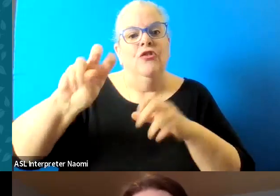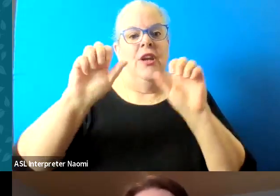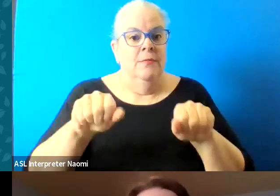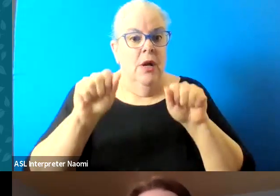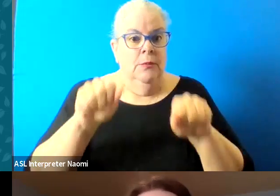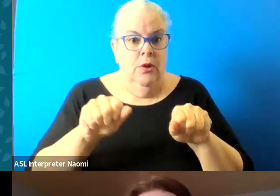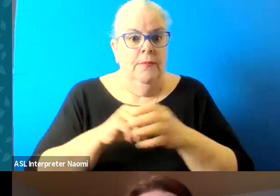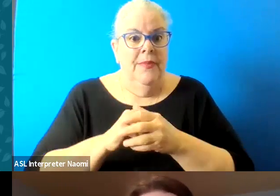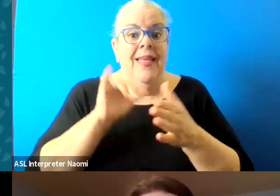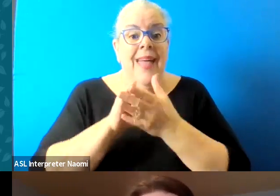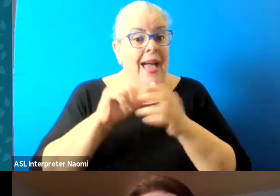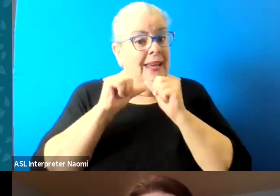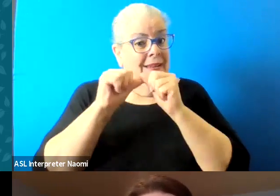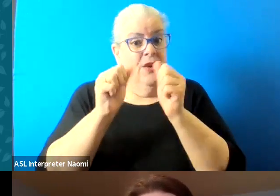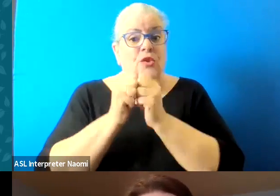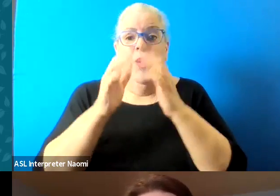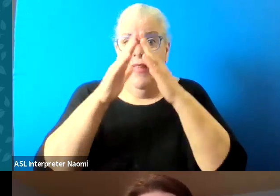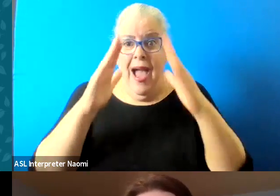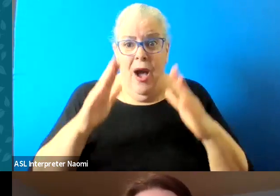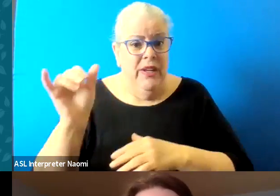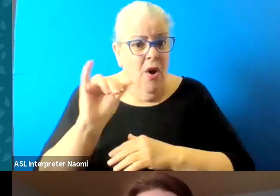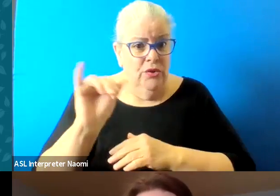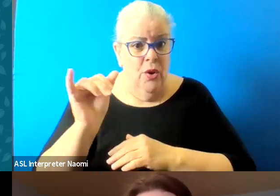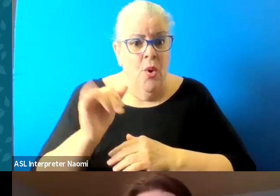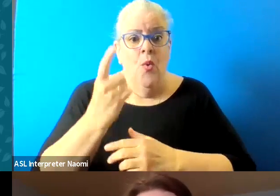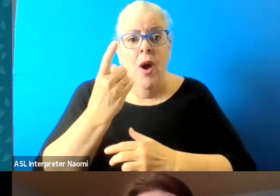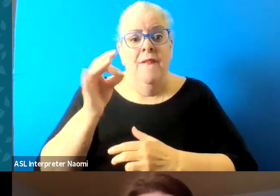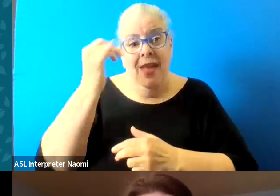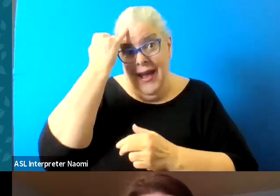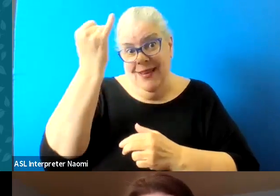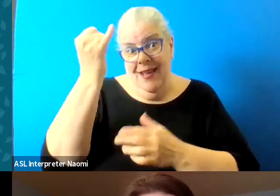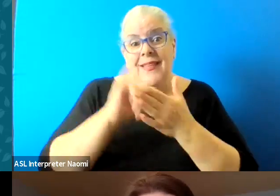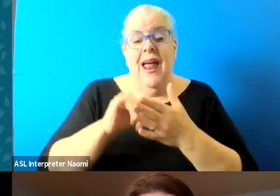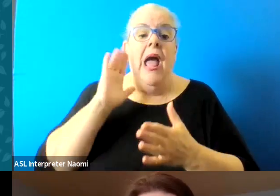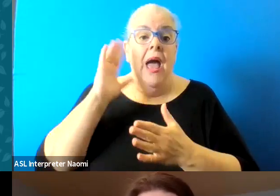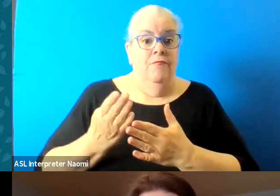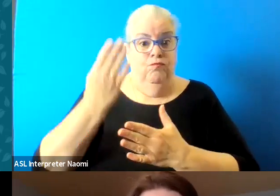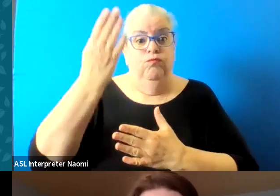And that continues with the housing as well. One of the ideas that I have put forward to kind